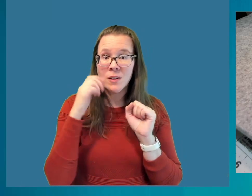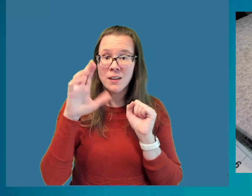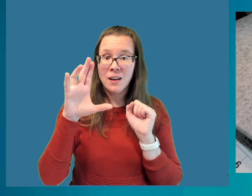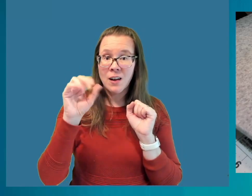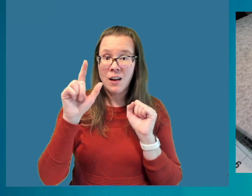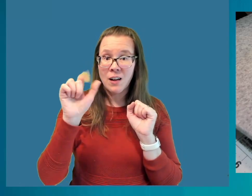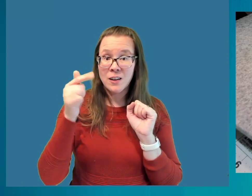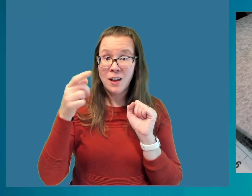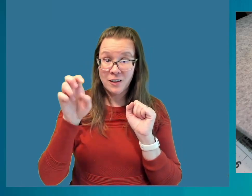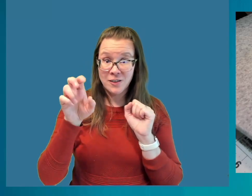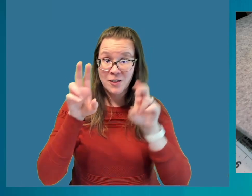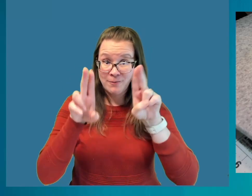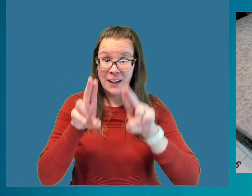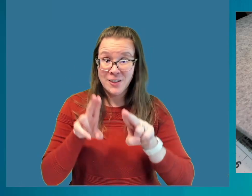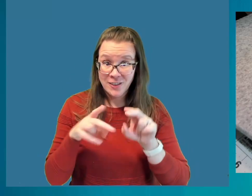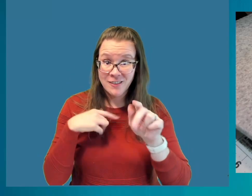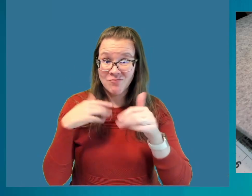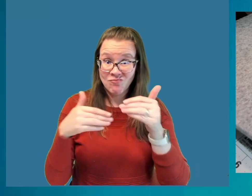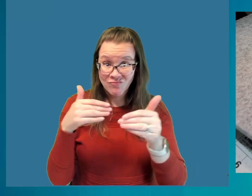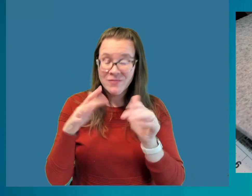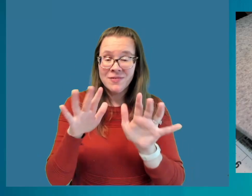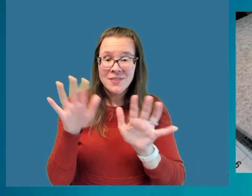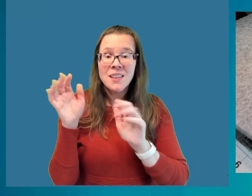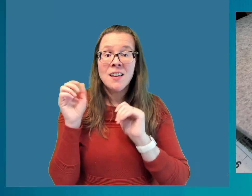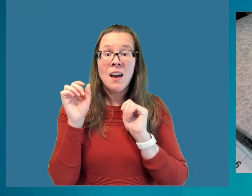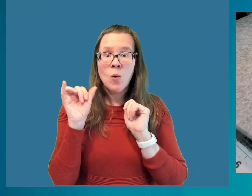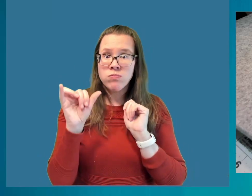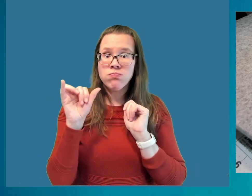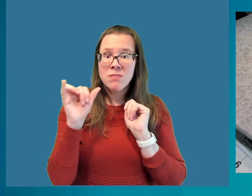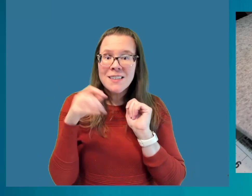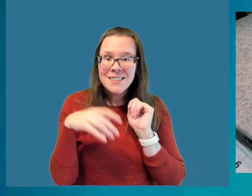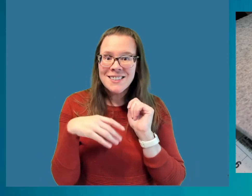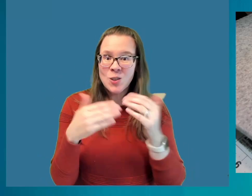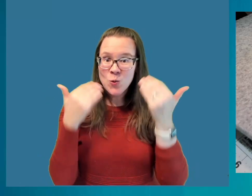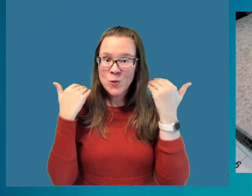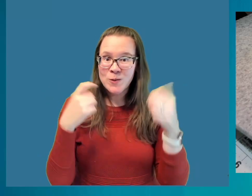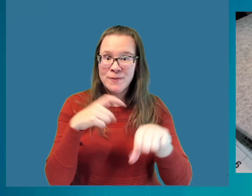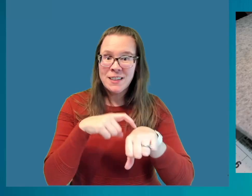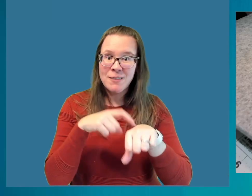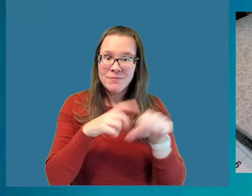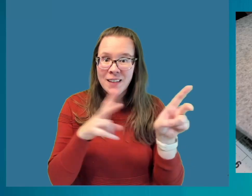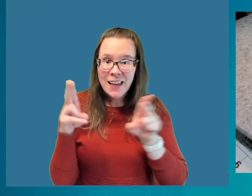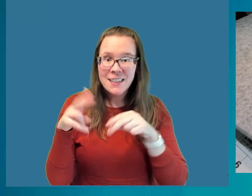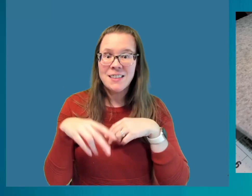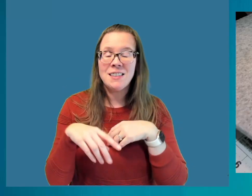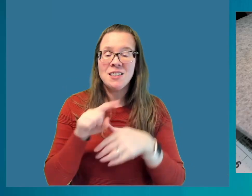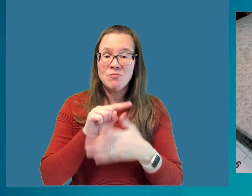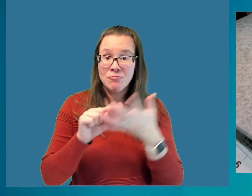patterns for collage quilting... As I was going through that process, I realized - wow - the